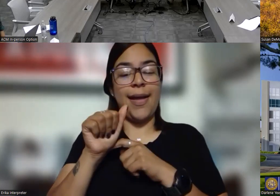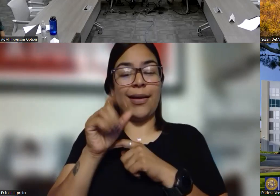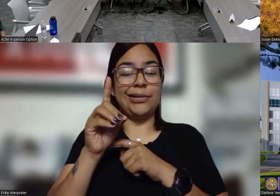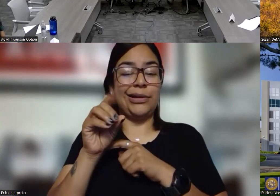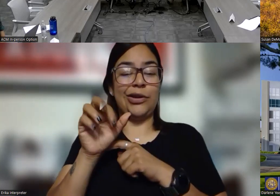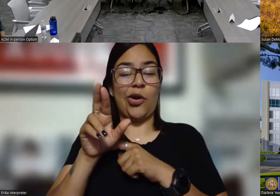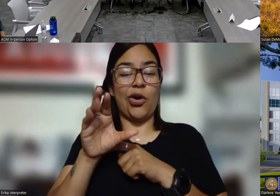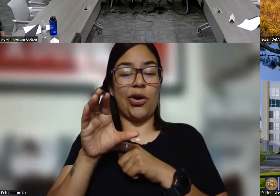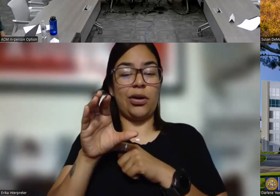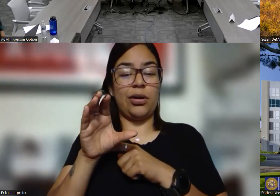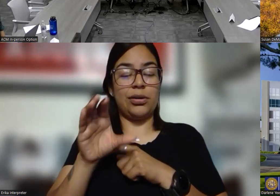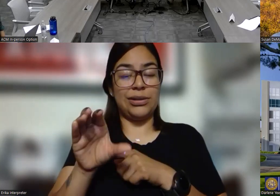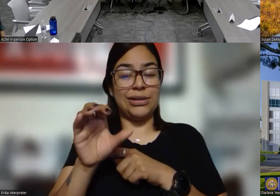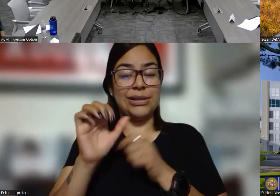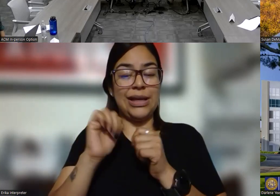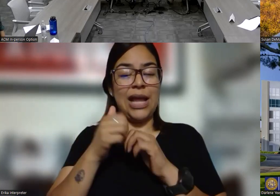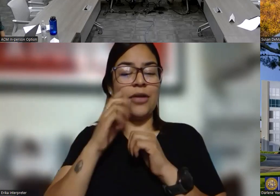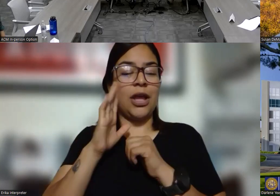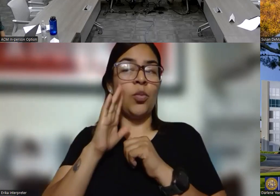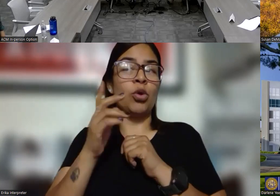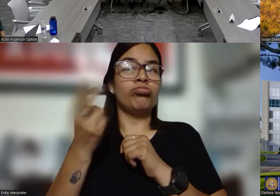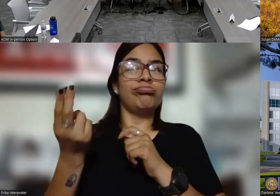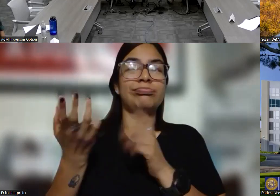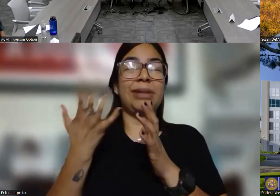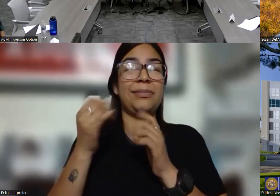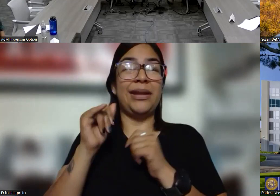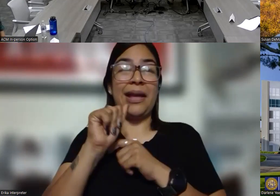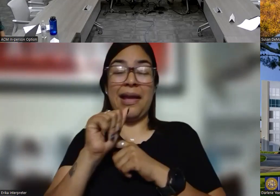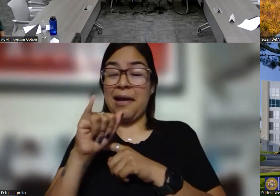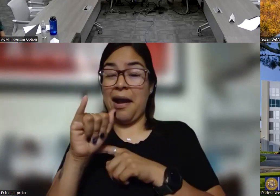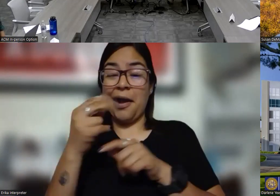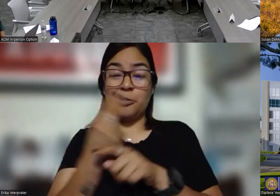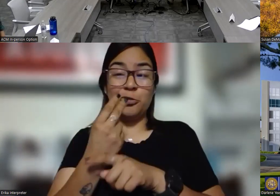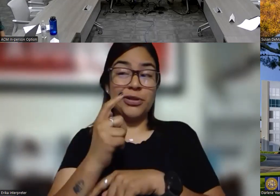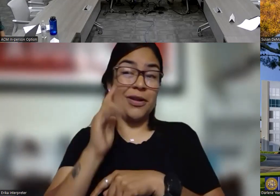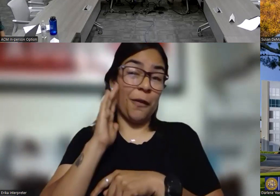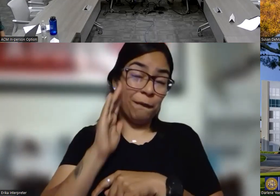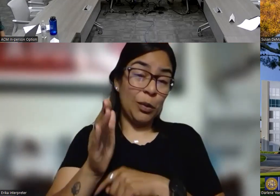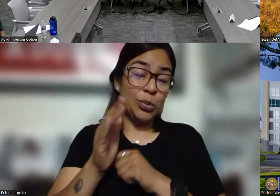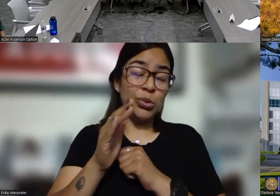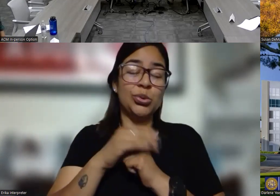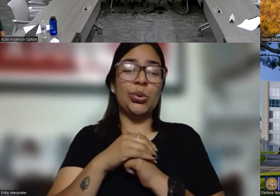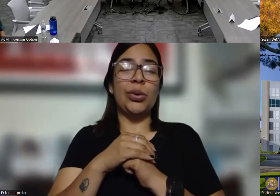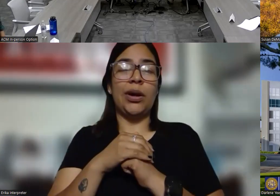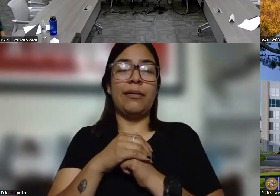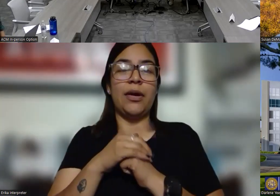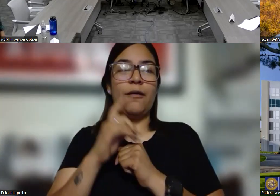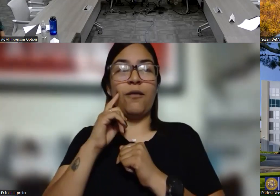using some aspects of artificial intelligence um and using that um software to perhaps help